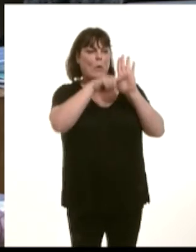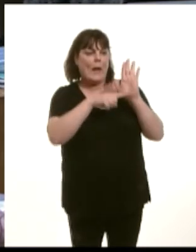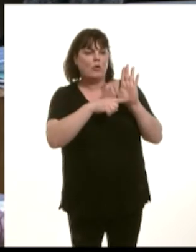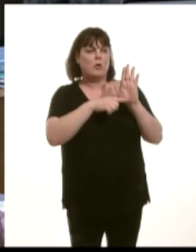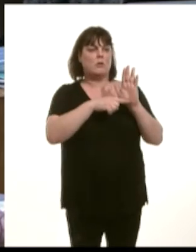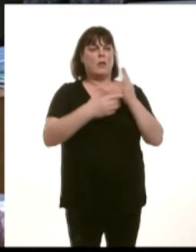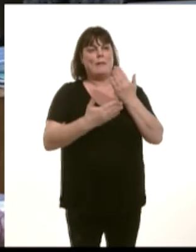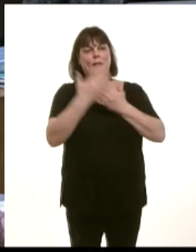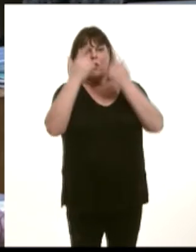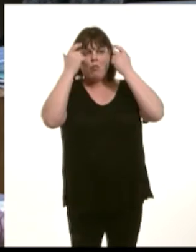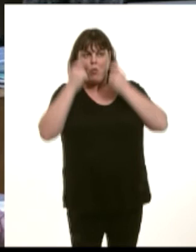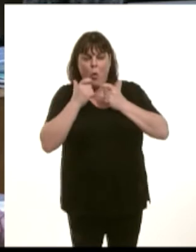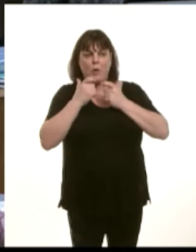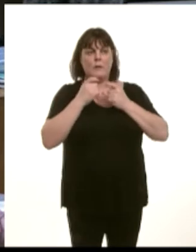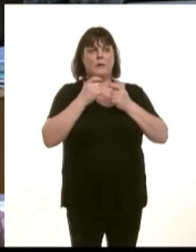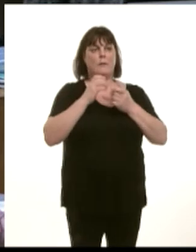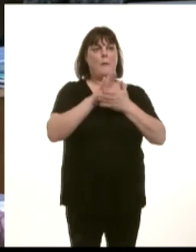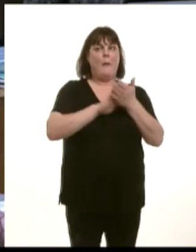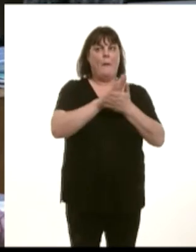of the study are acted on.